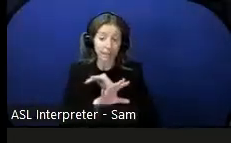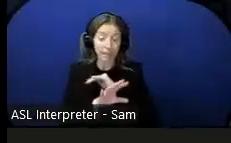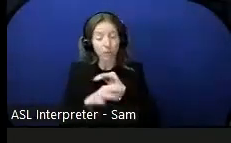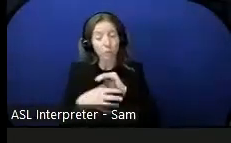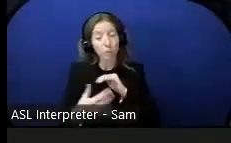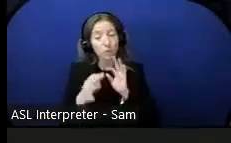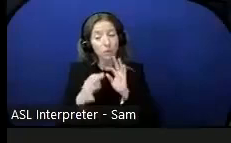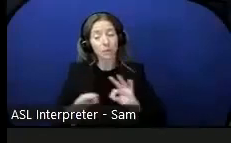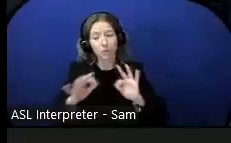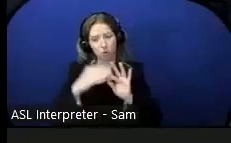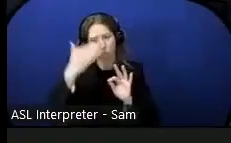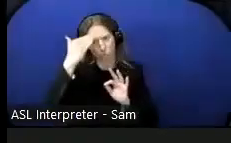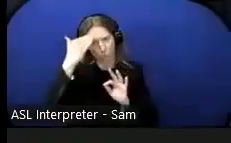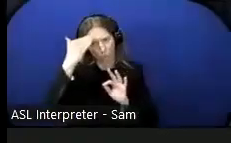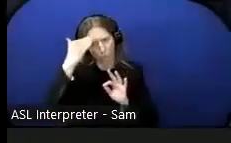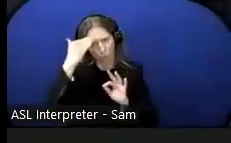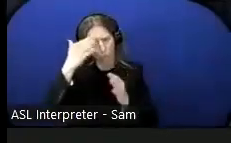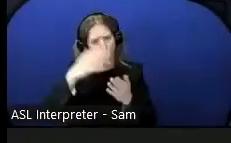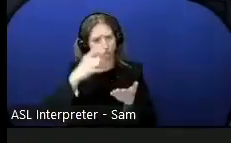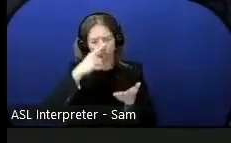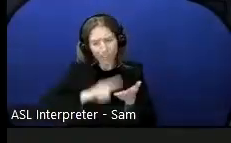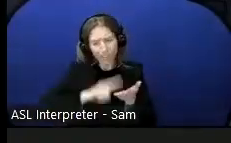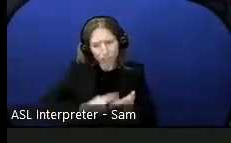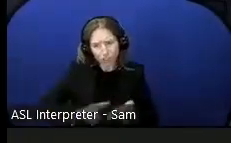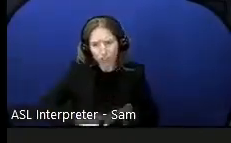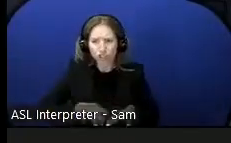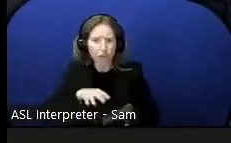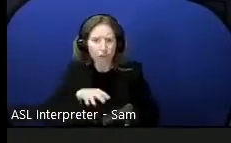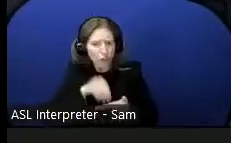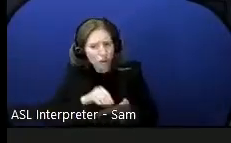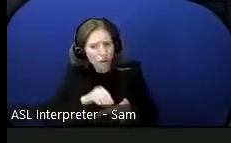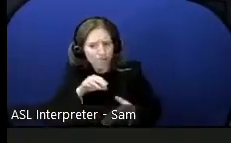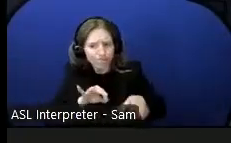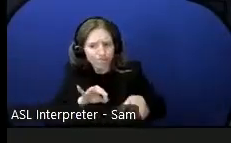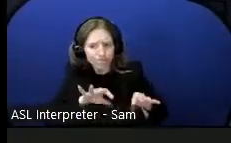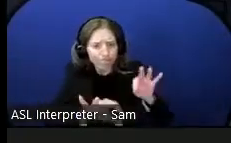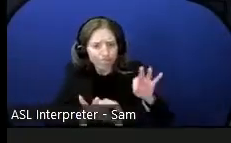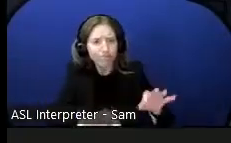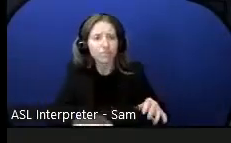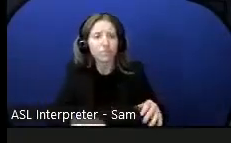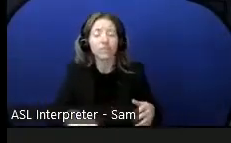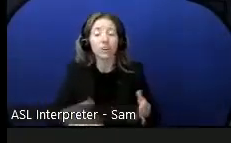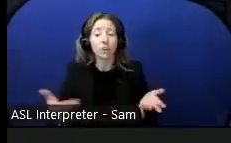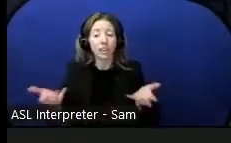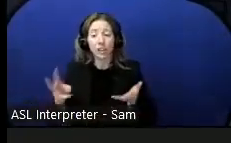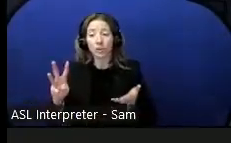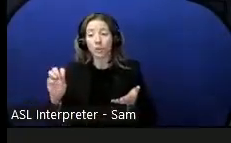There are tons of great resources about the WCAG out there. We have an e-learning platform we developed called WeCo Learning